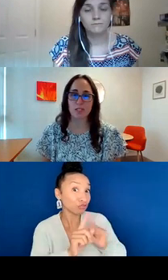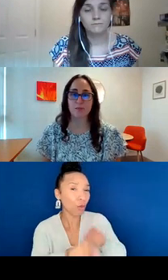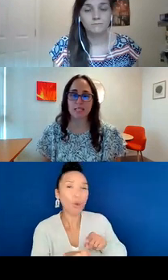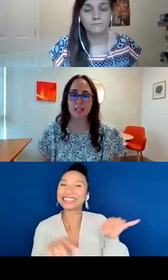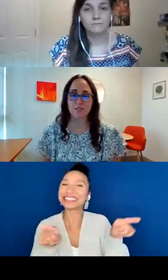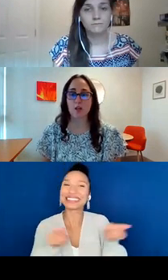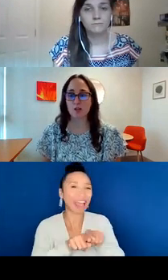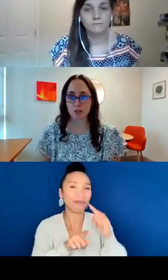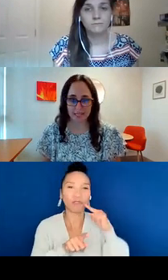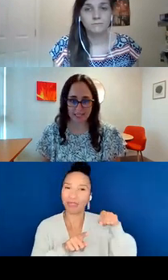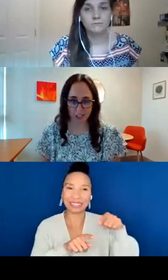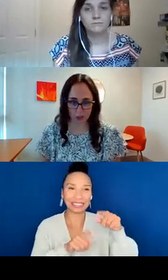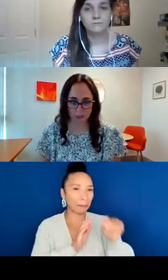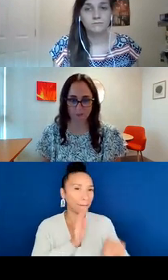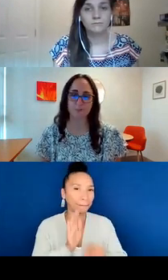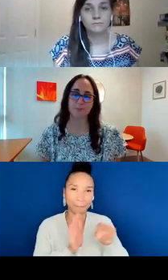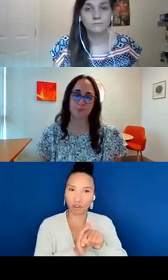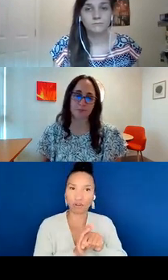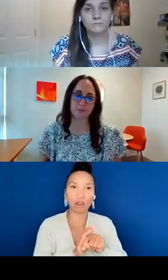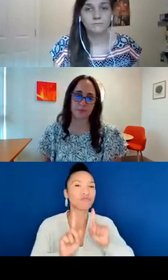And the reports themselves are also identical.